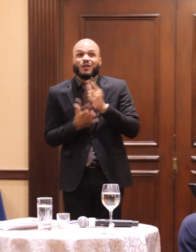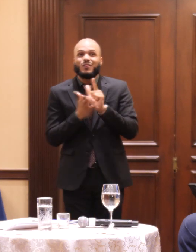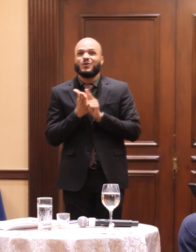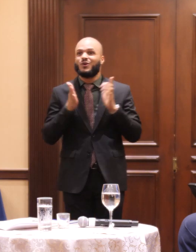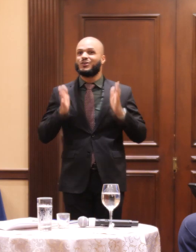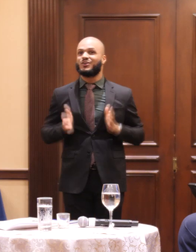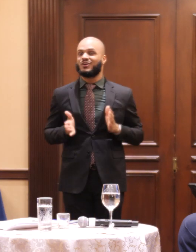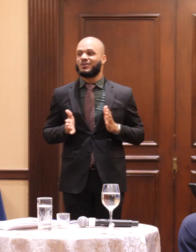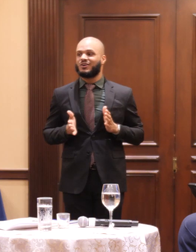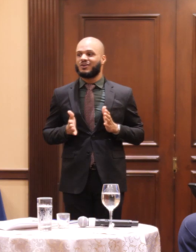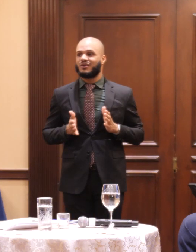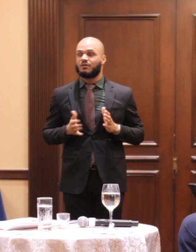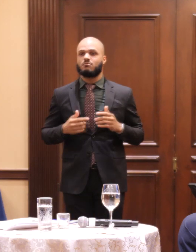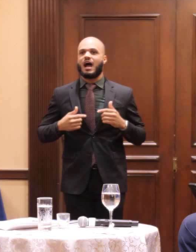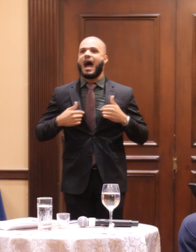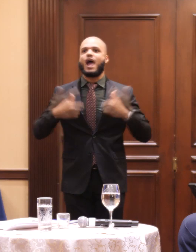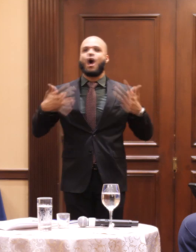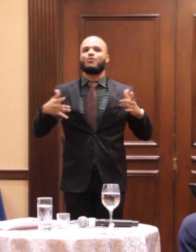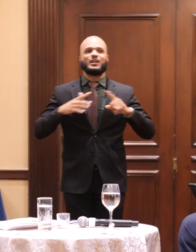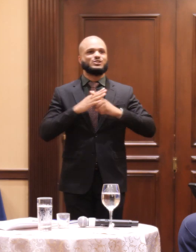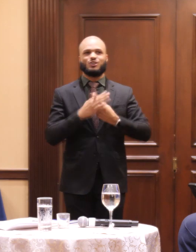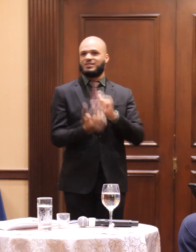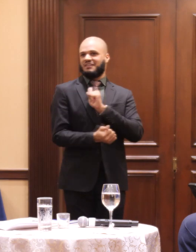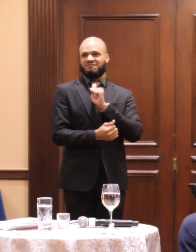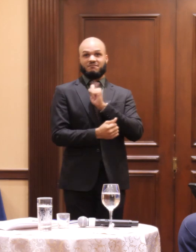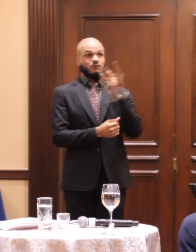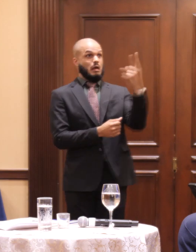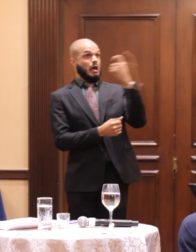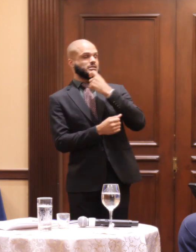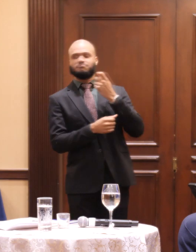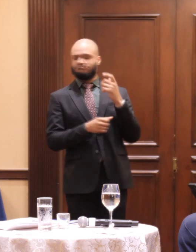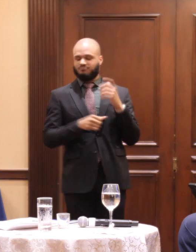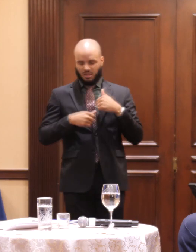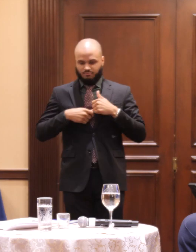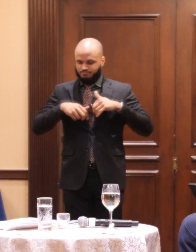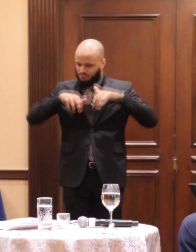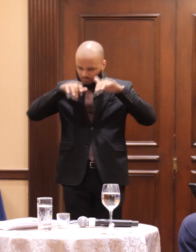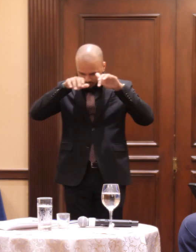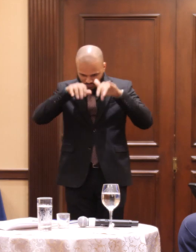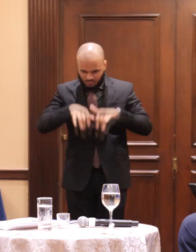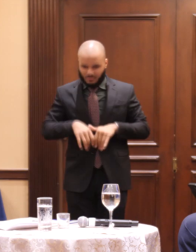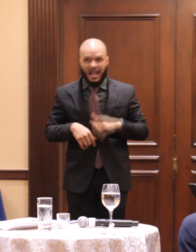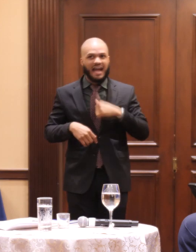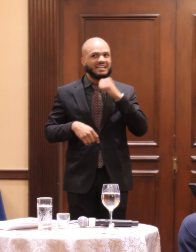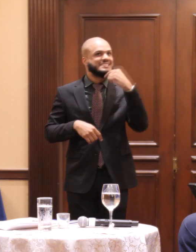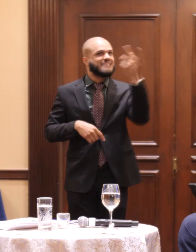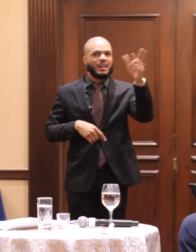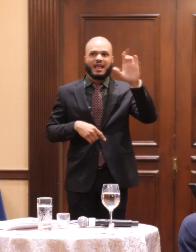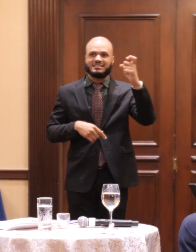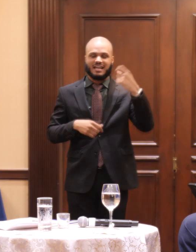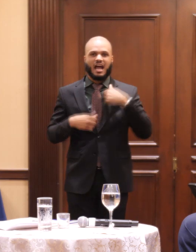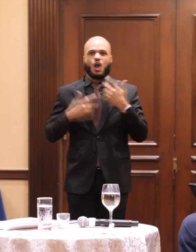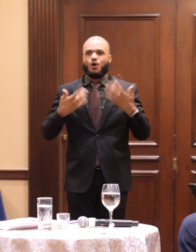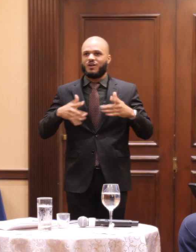So I started on my own without telling even Lex I was doing it. I started trying. I wanted to first